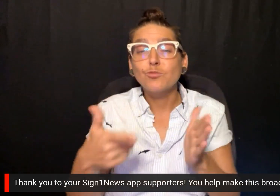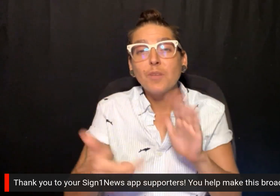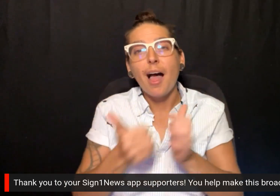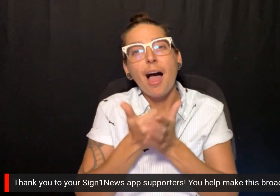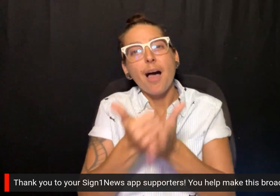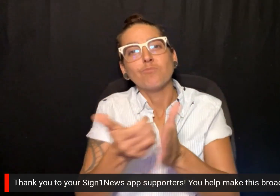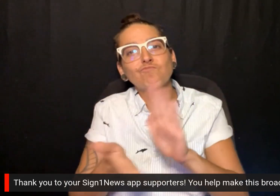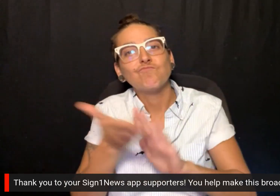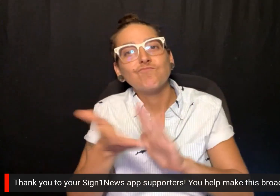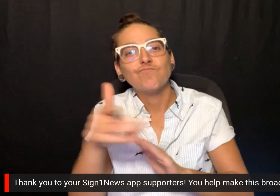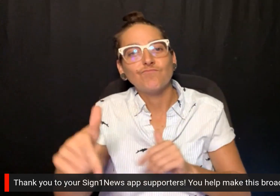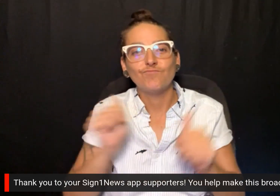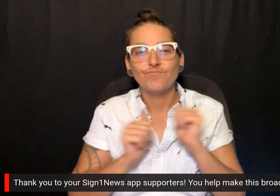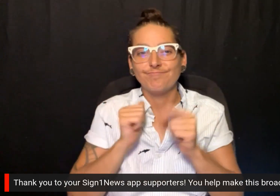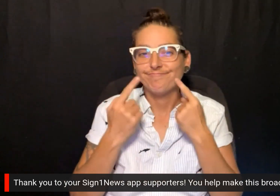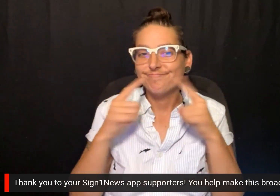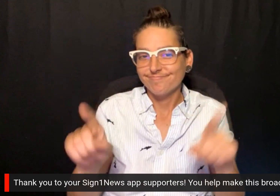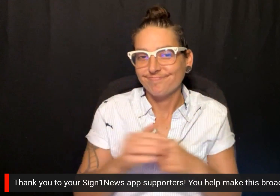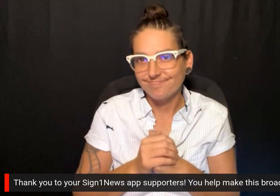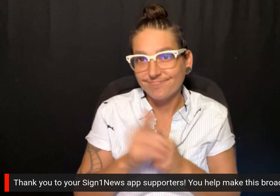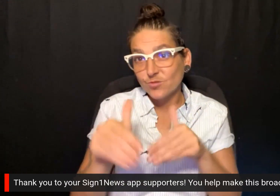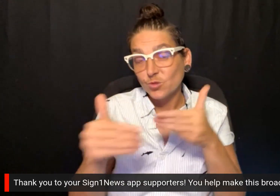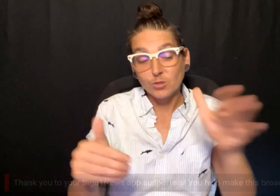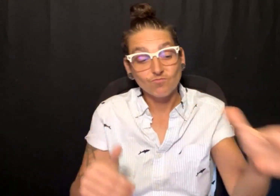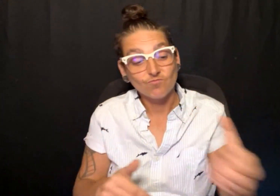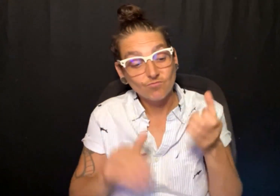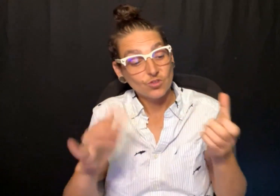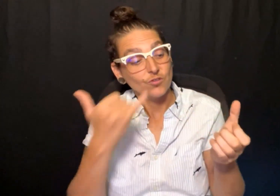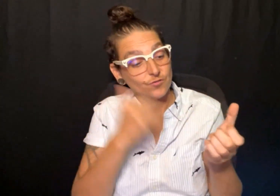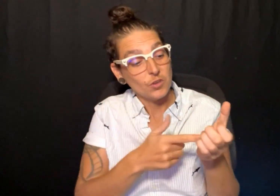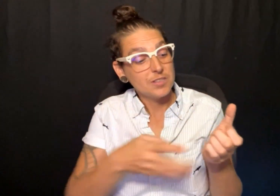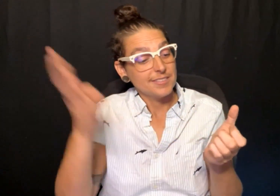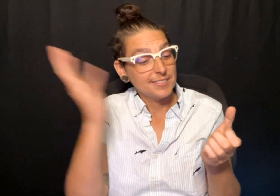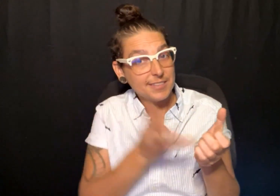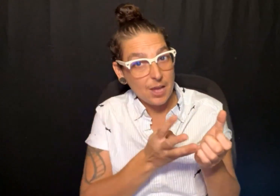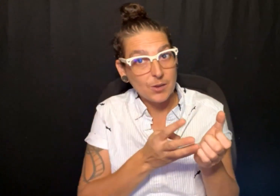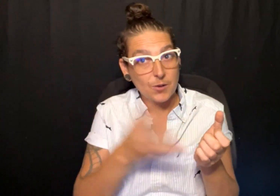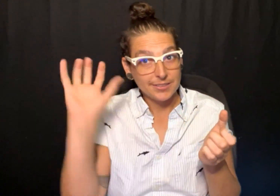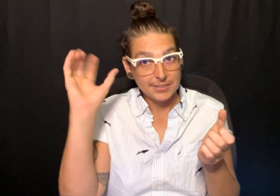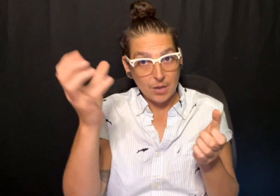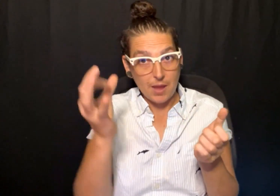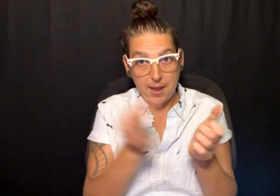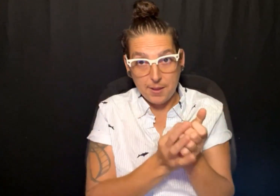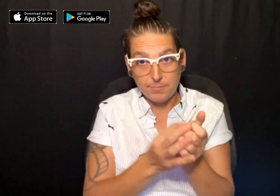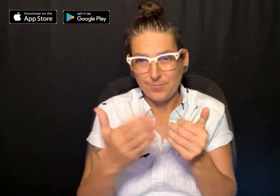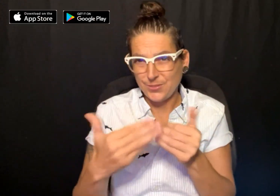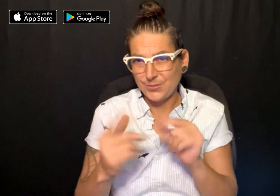this broadcast happen you can download the Sign1News app by heading to the app store